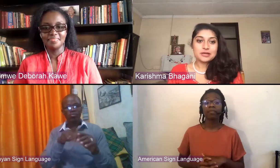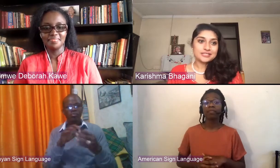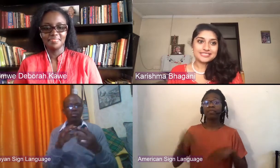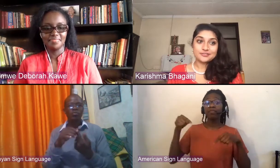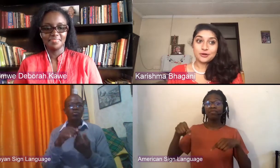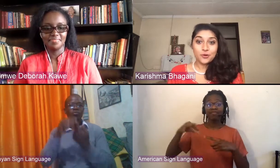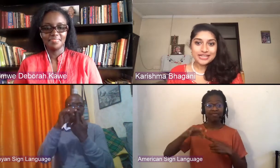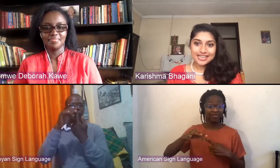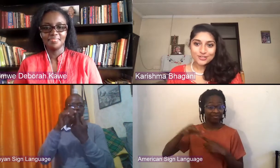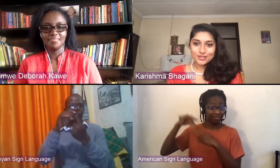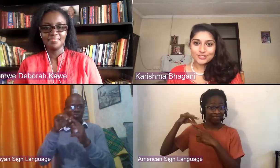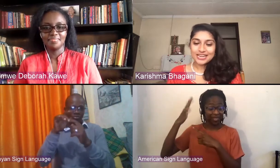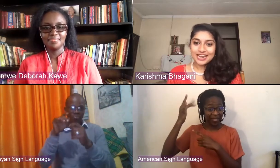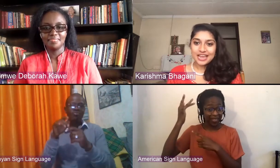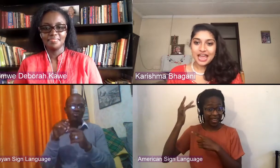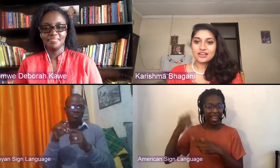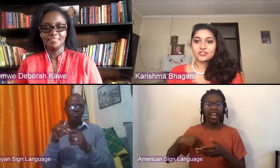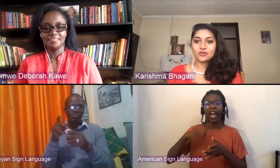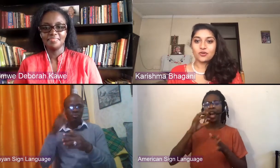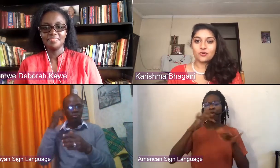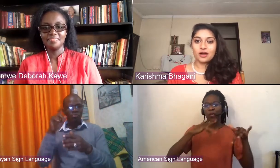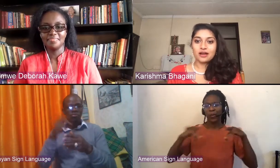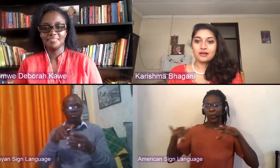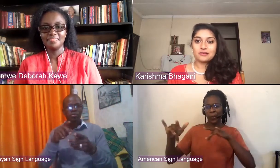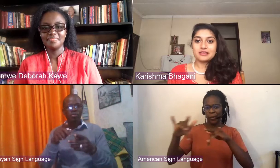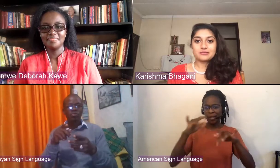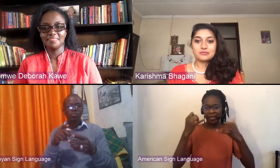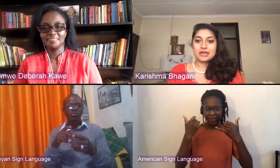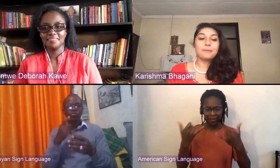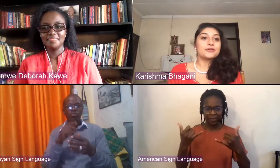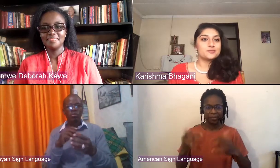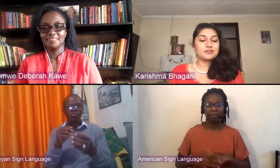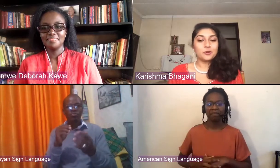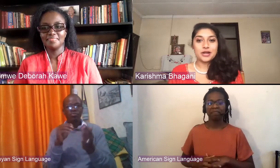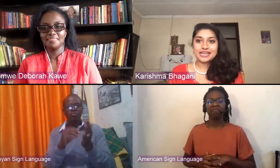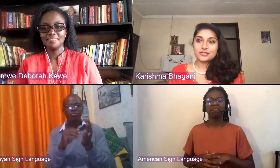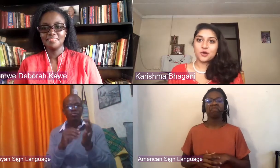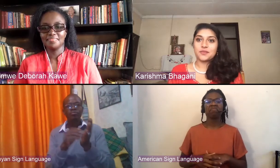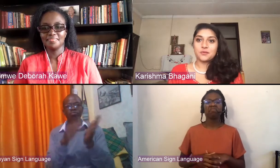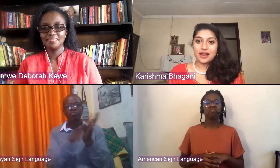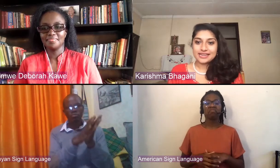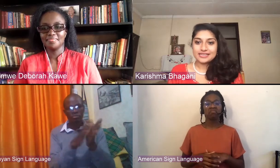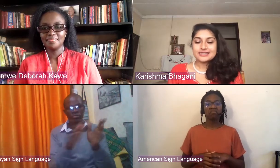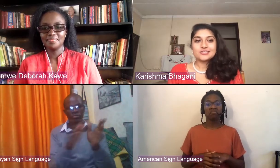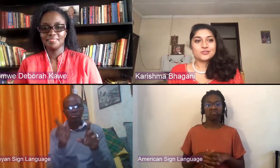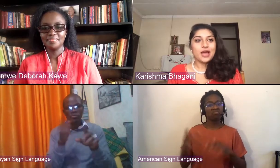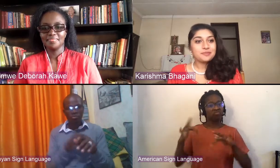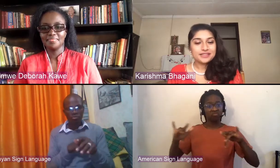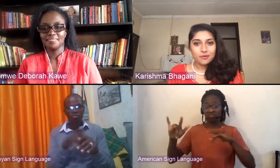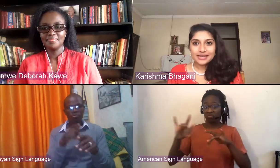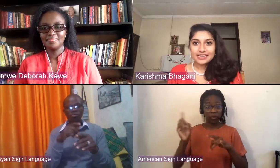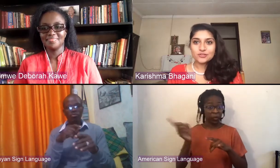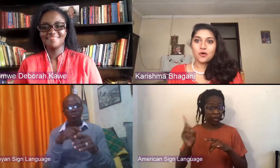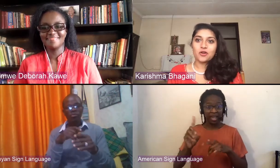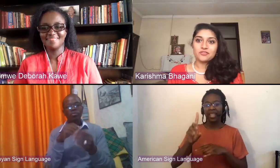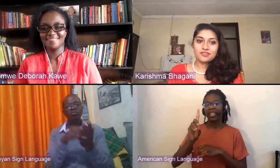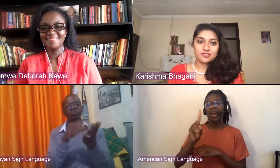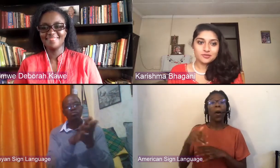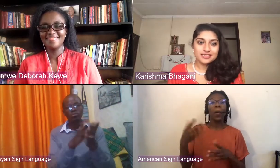because it's a recorded session today. And so we happen to be recording it on Diwali. So happy Diwali to all of our viewers,